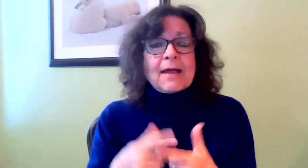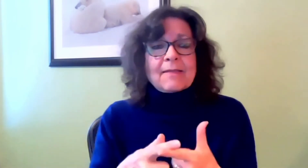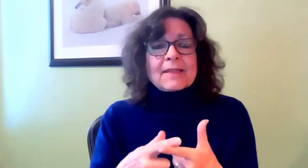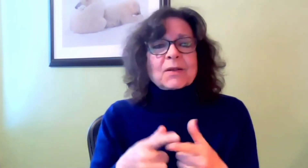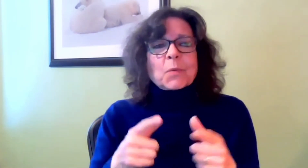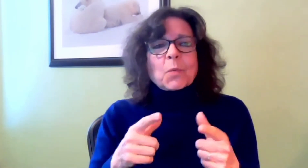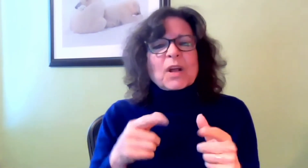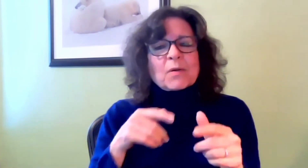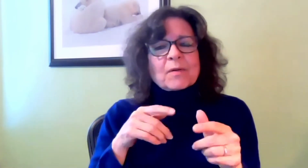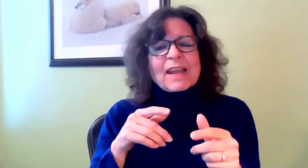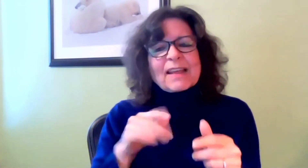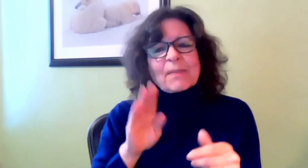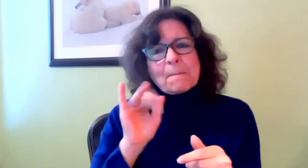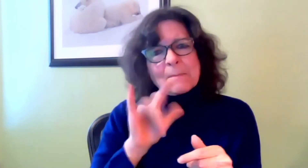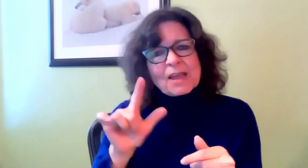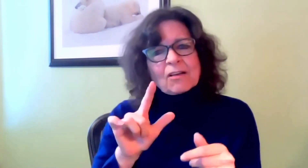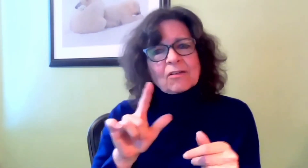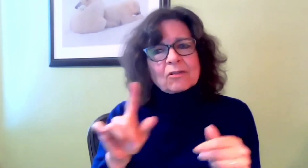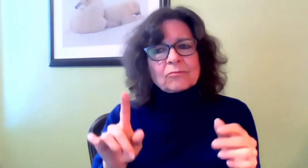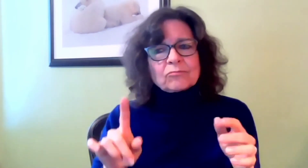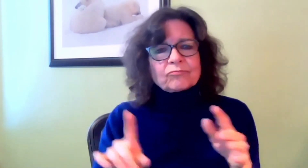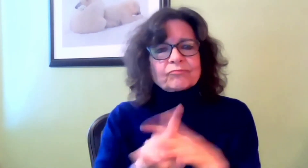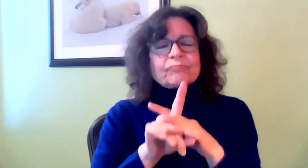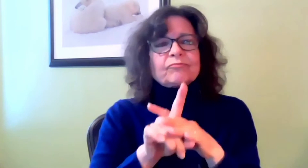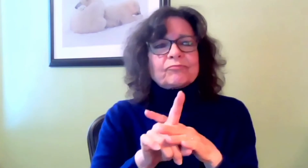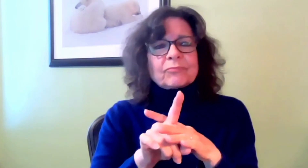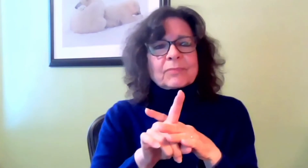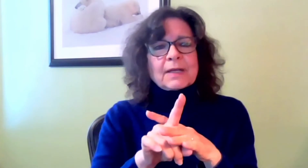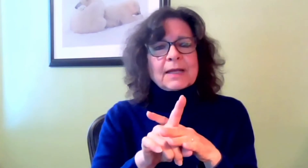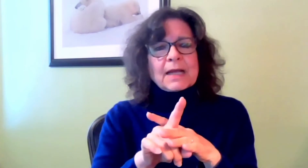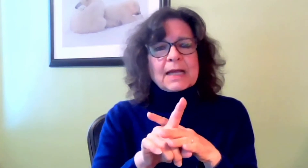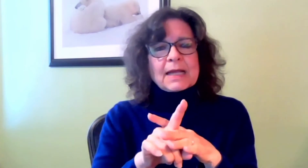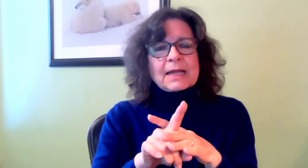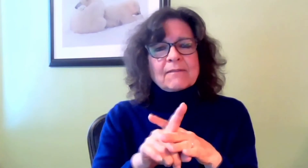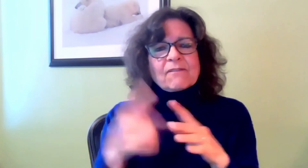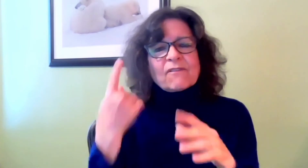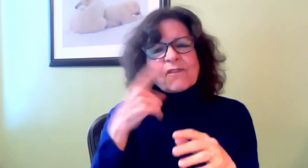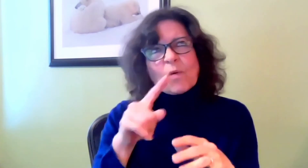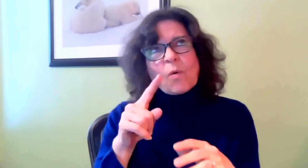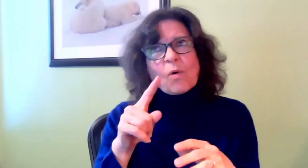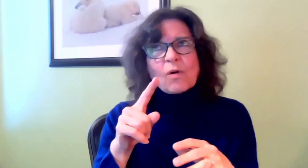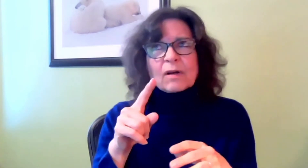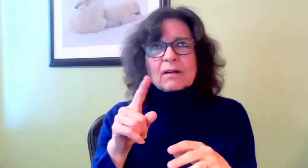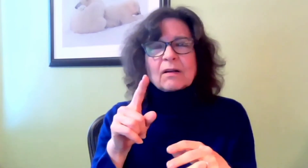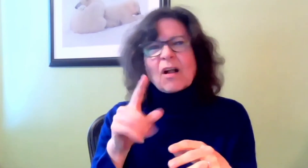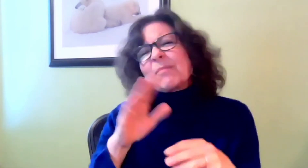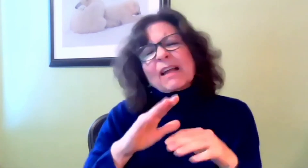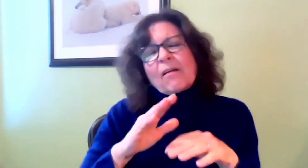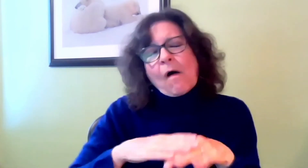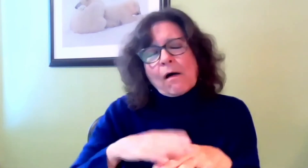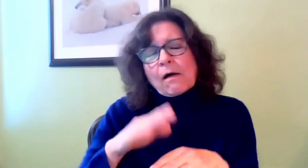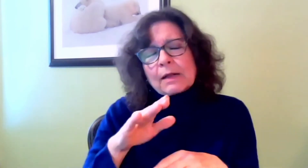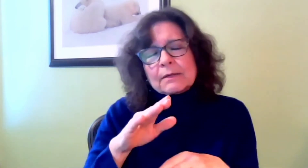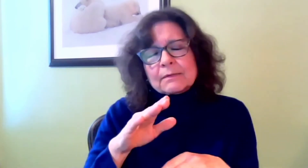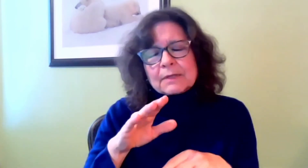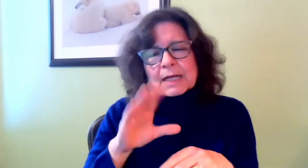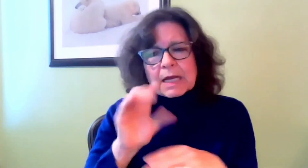At the same time, we commissioned some legislators to be involved to get bills passed.